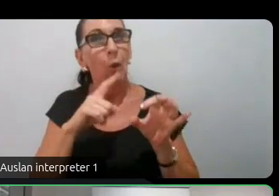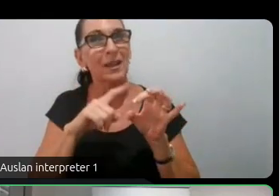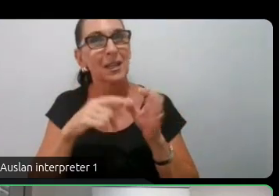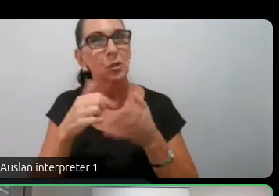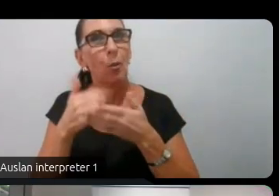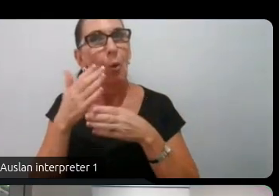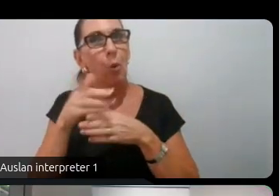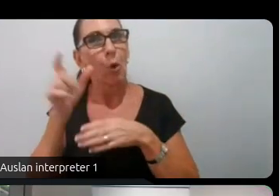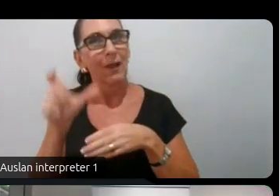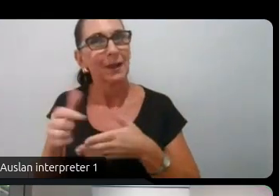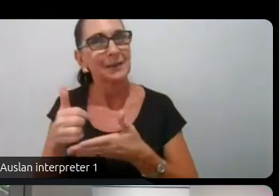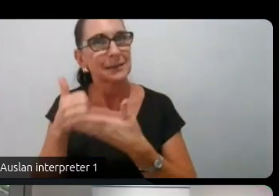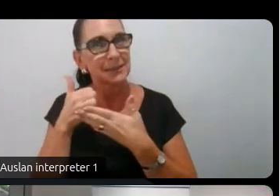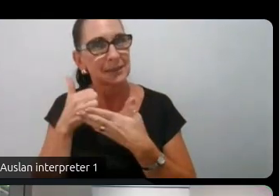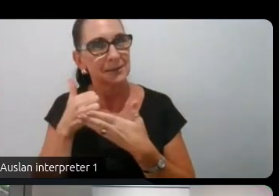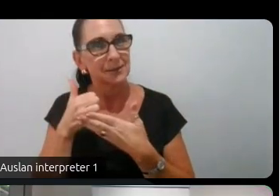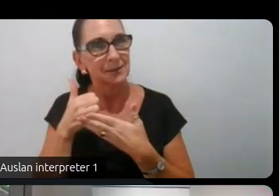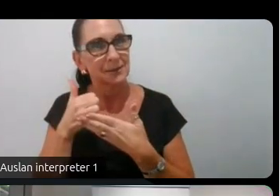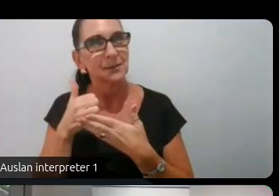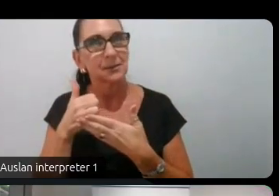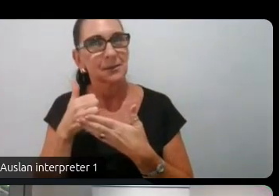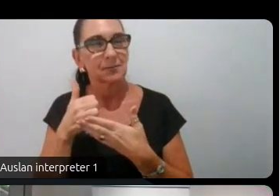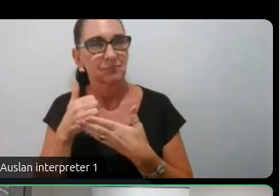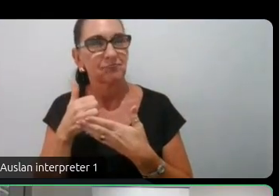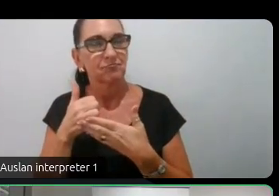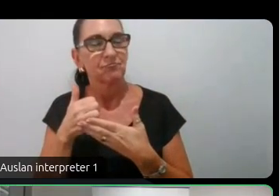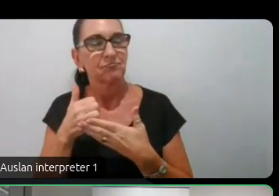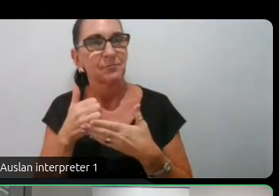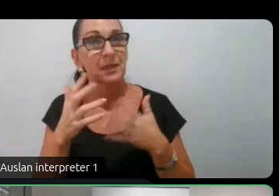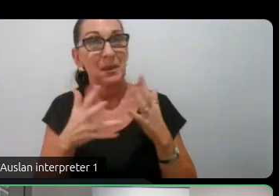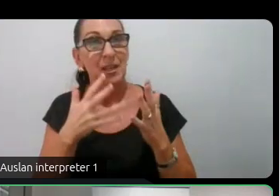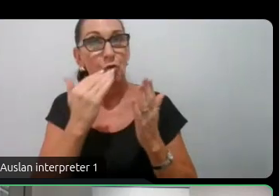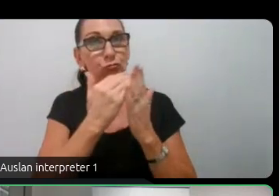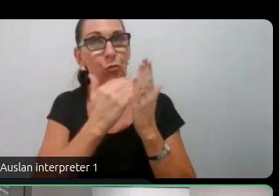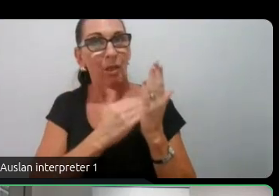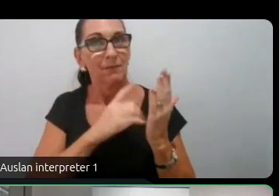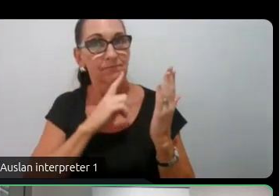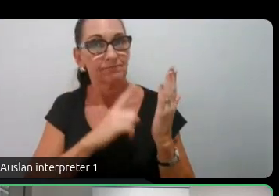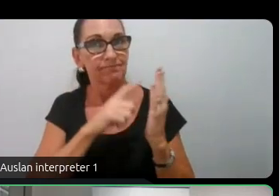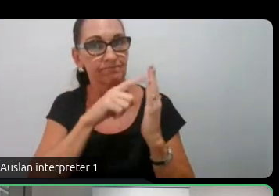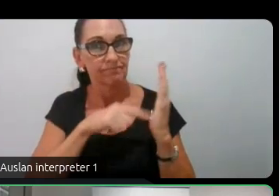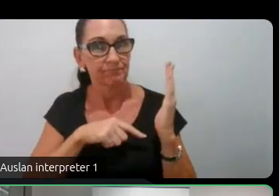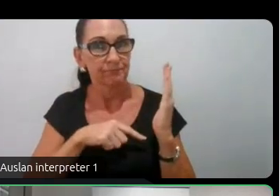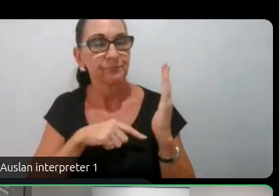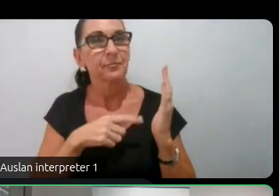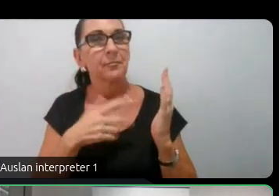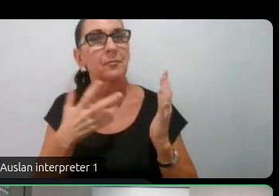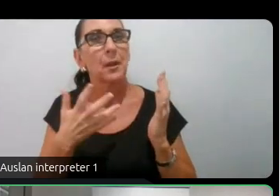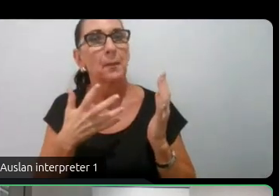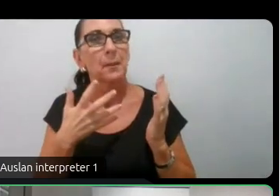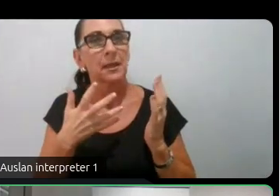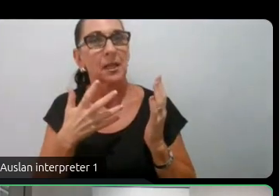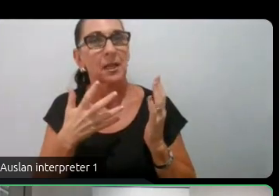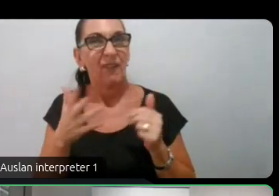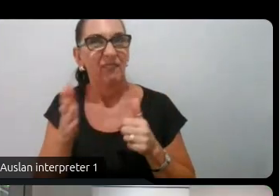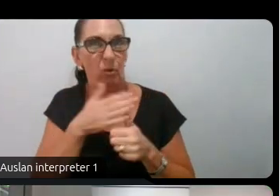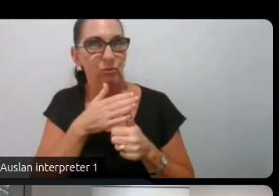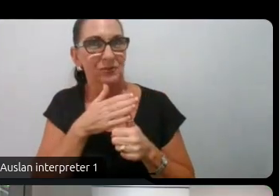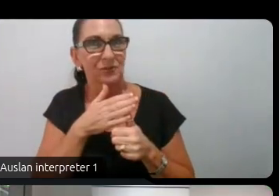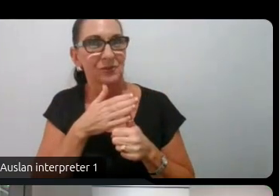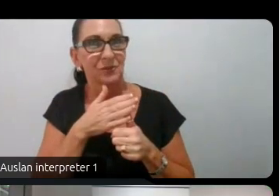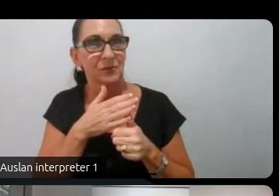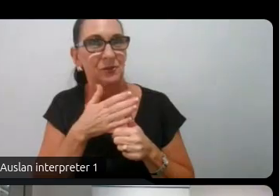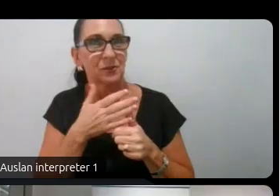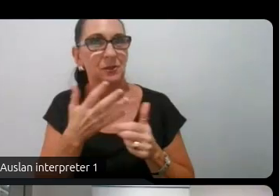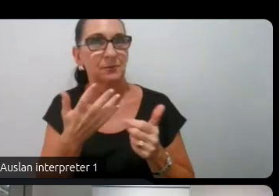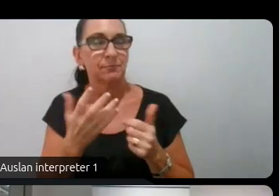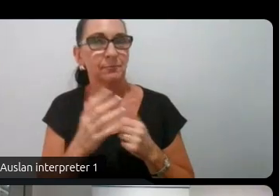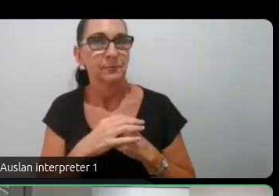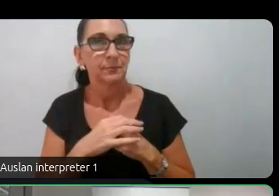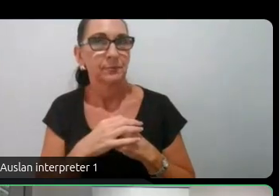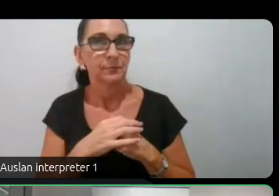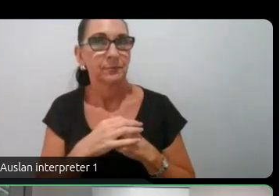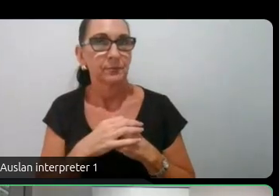that. Um what the rules kind of identify is first and foremost is that um for a child under the age